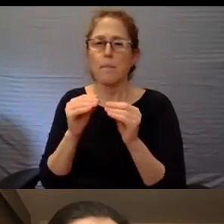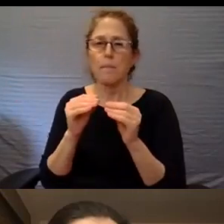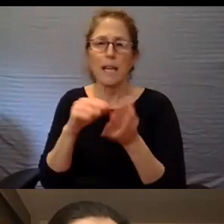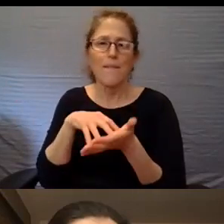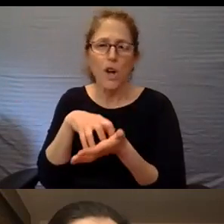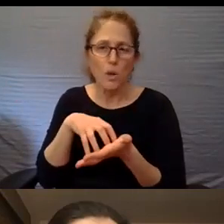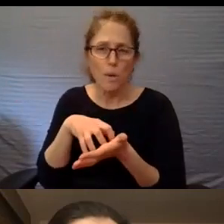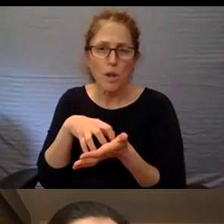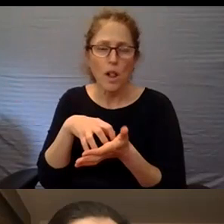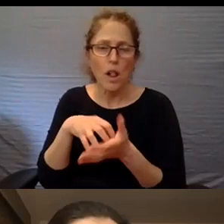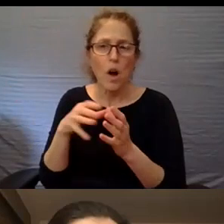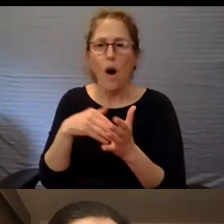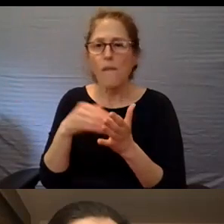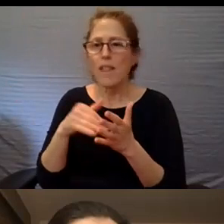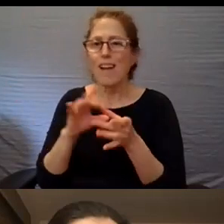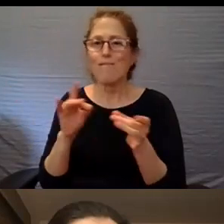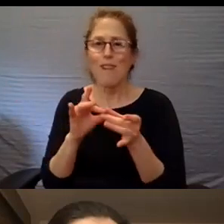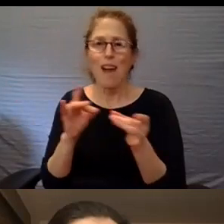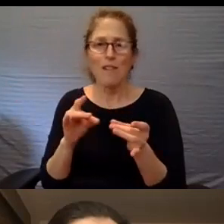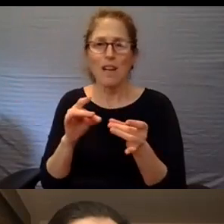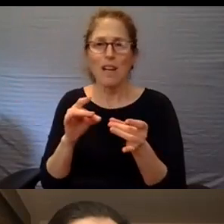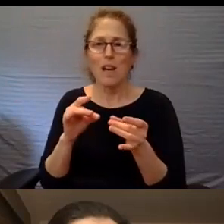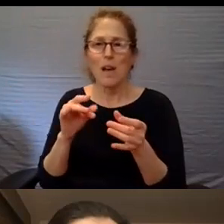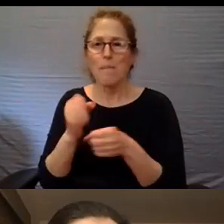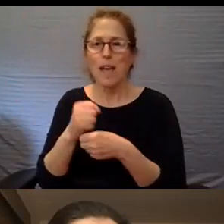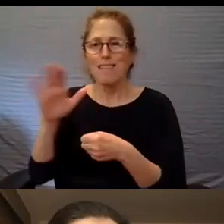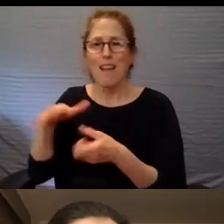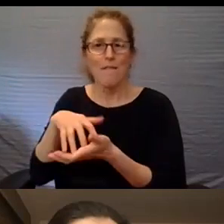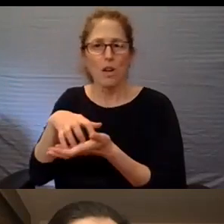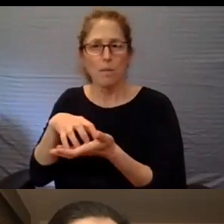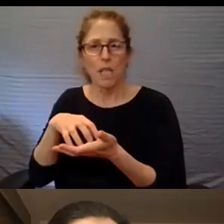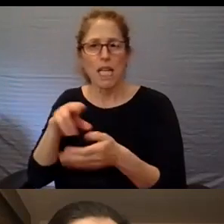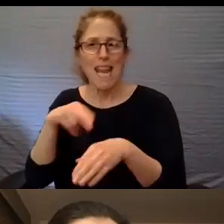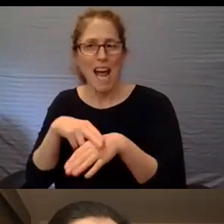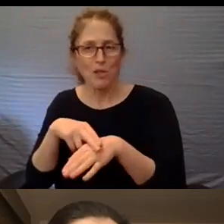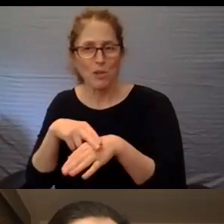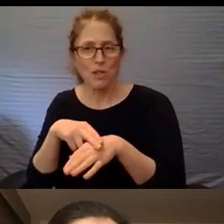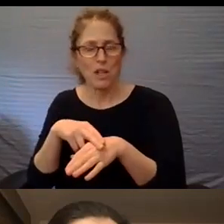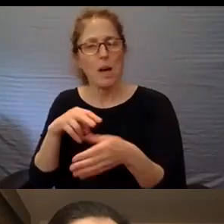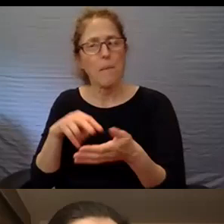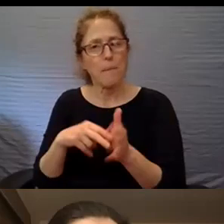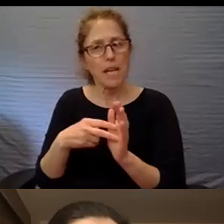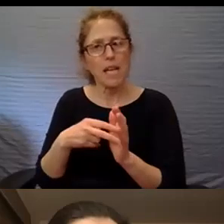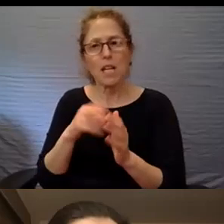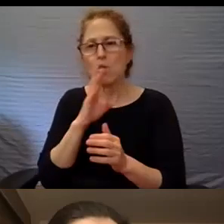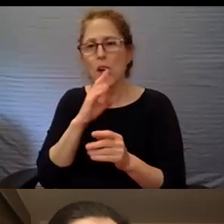the vulnerability. In other words, it sort of talks about, well, it's something to do with their